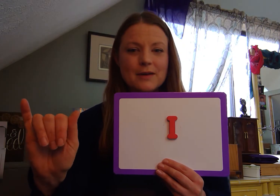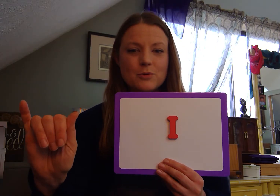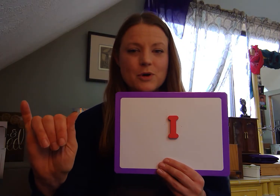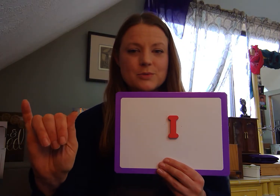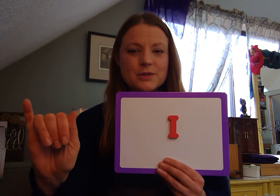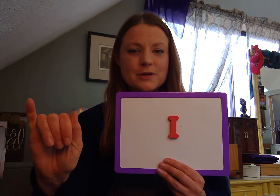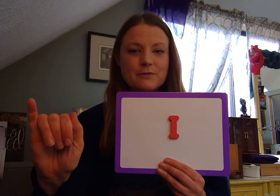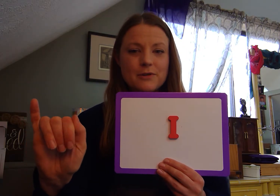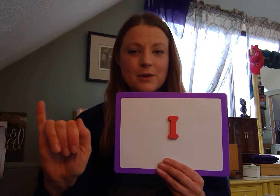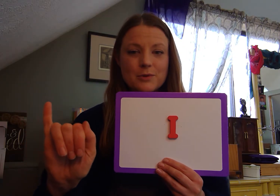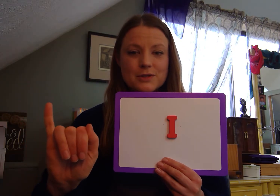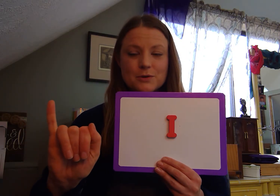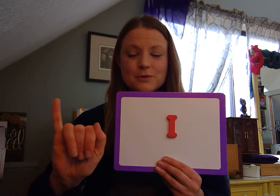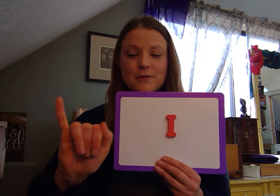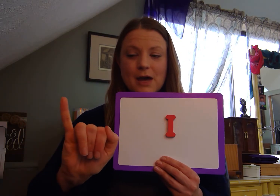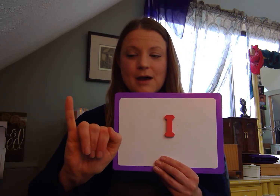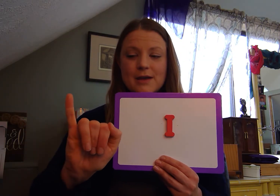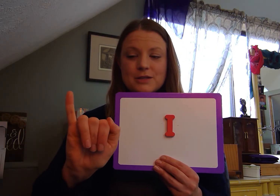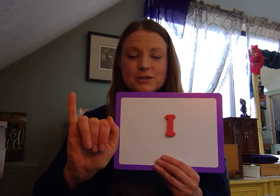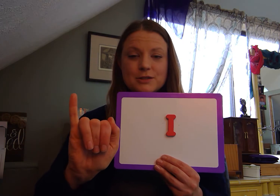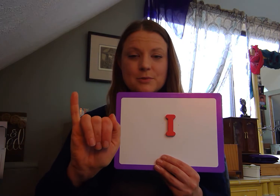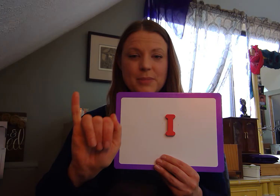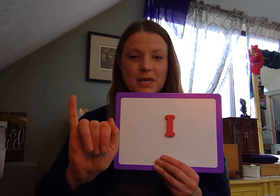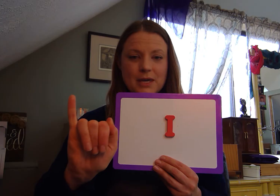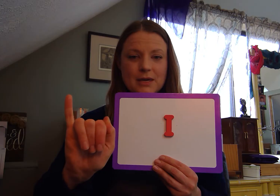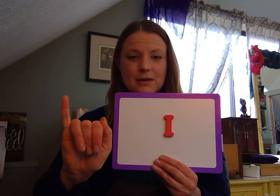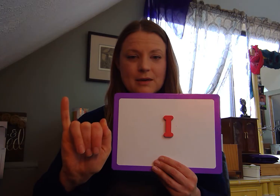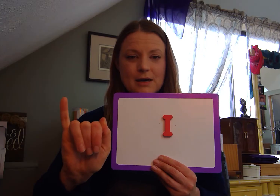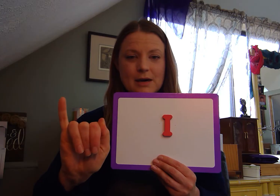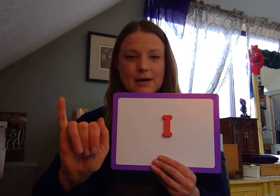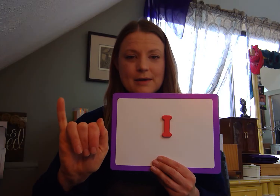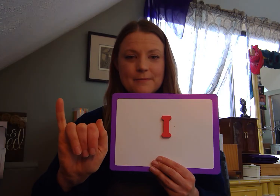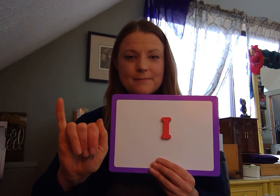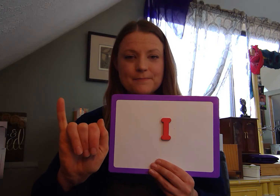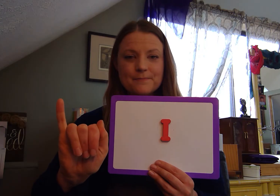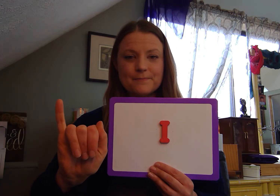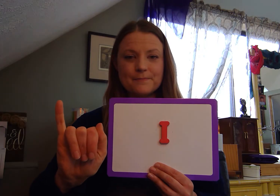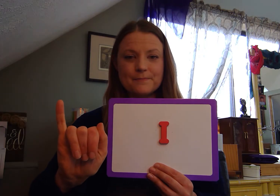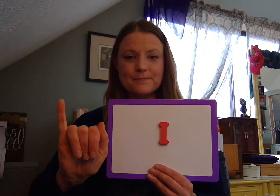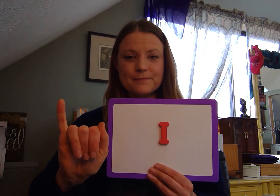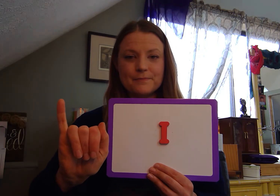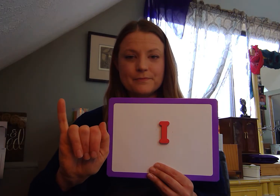have to watch myself on that one so "I" is just the pinky "I"